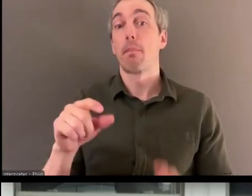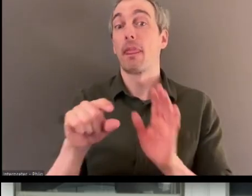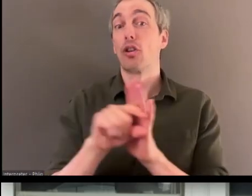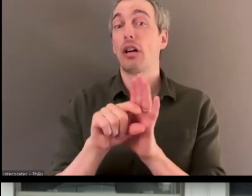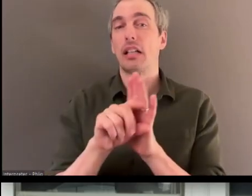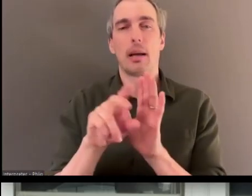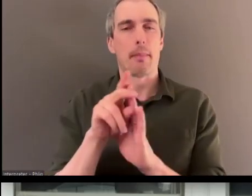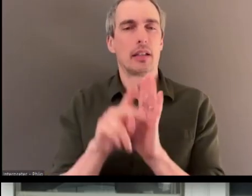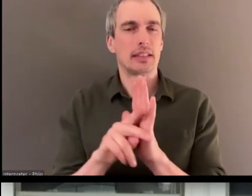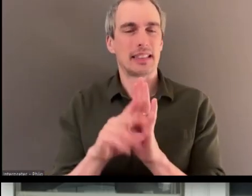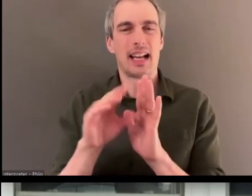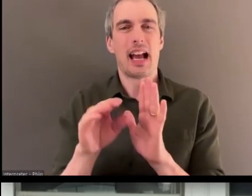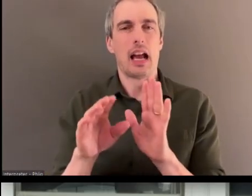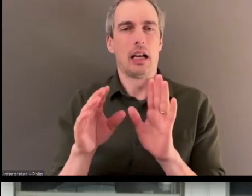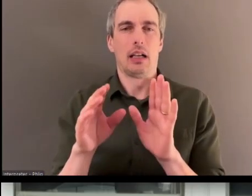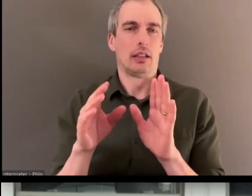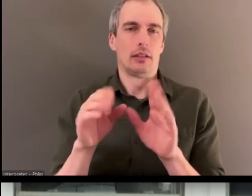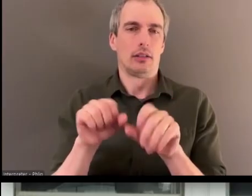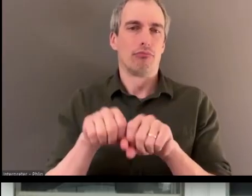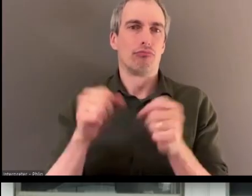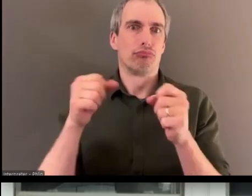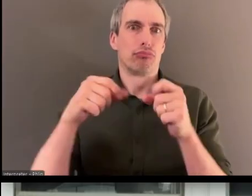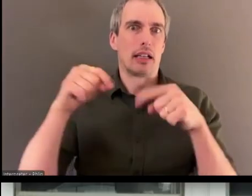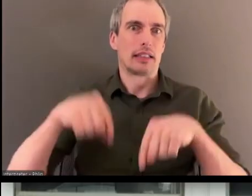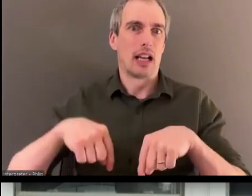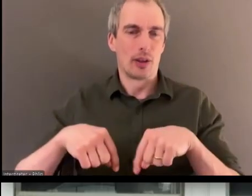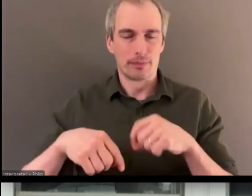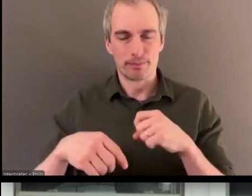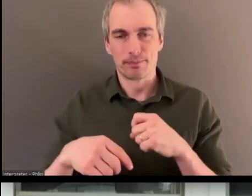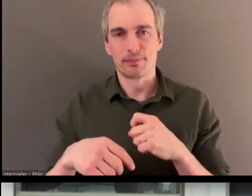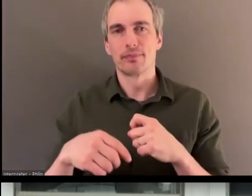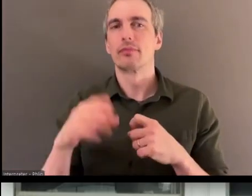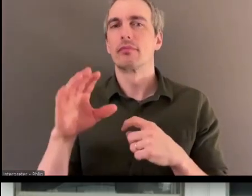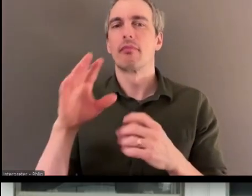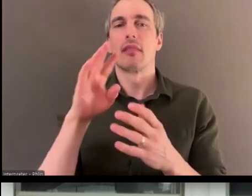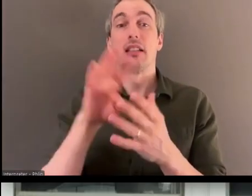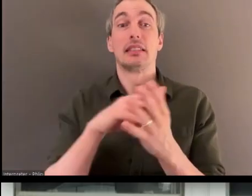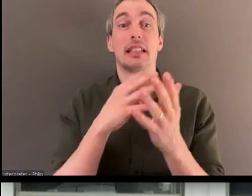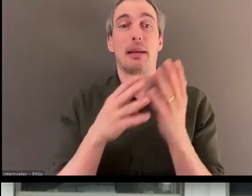And part of the table that this teacher published is actually broken.